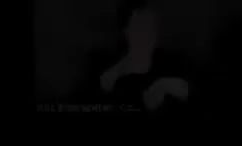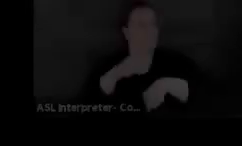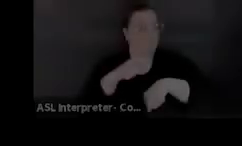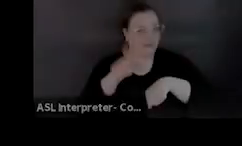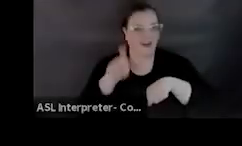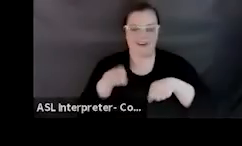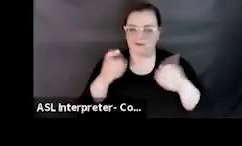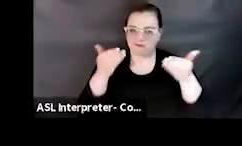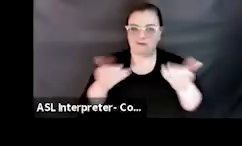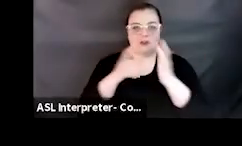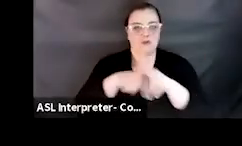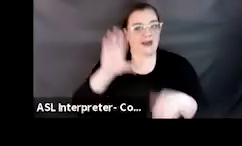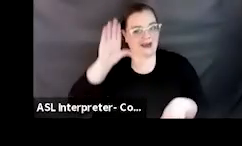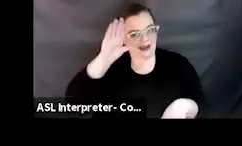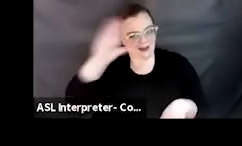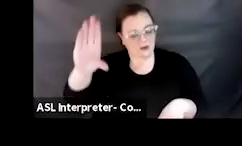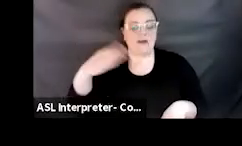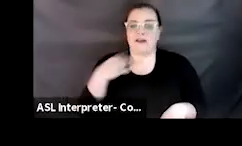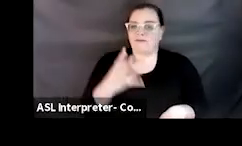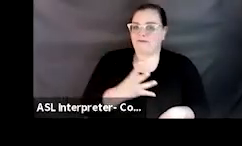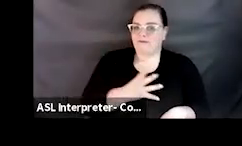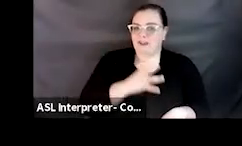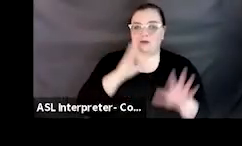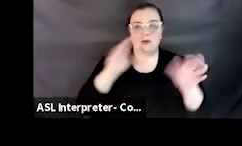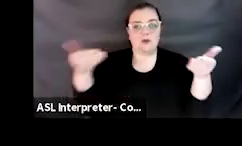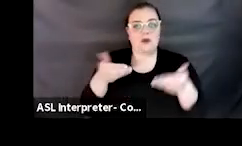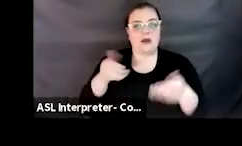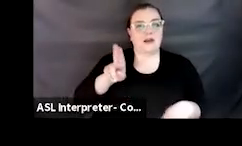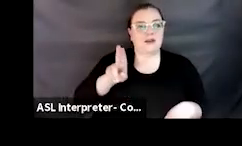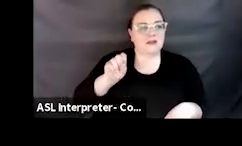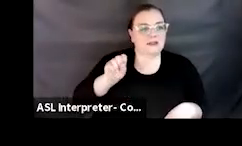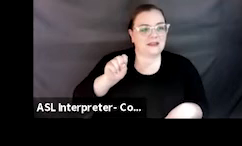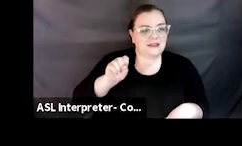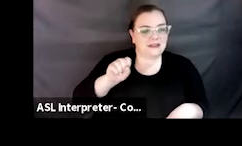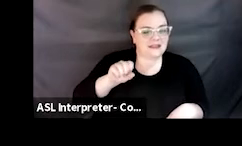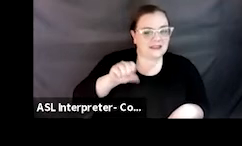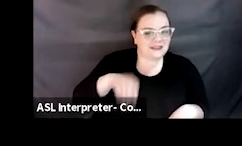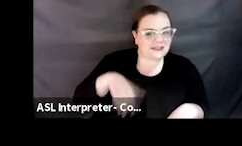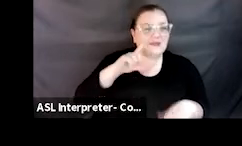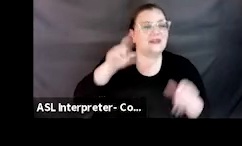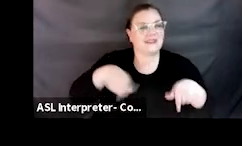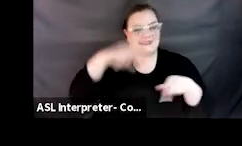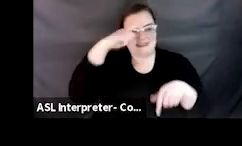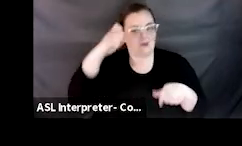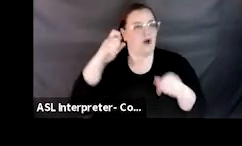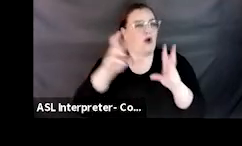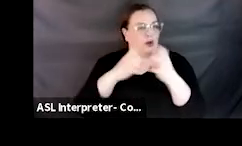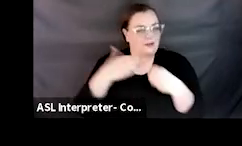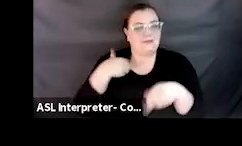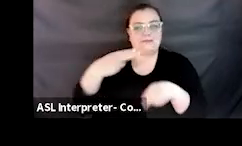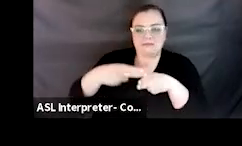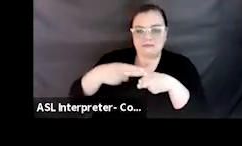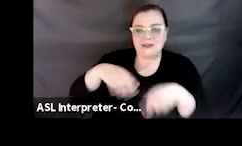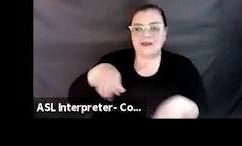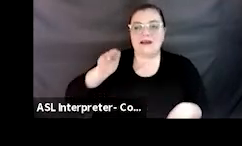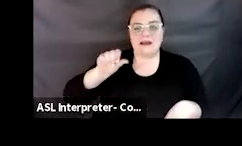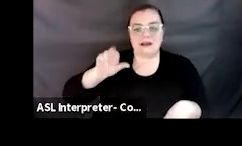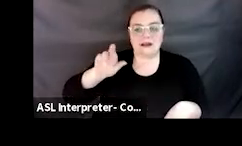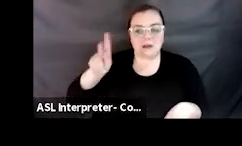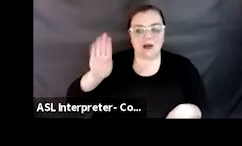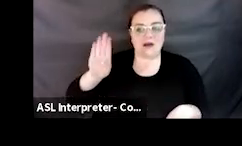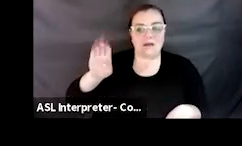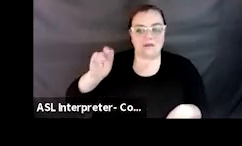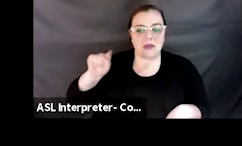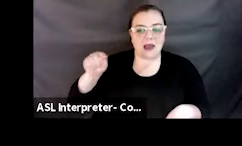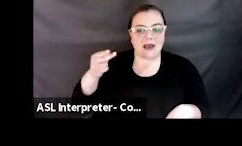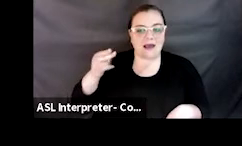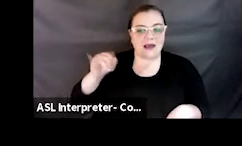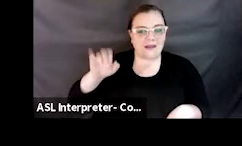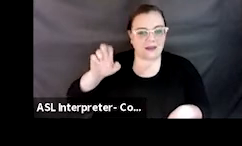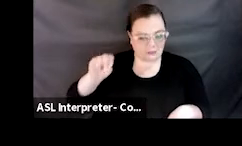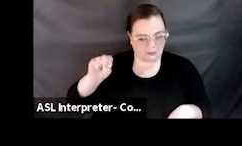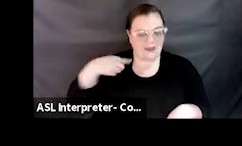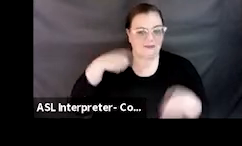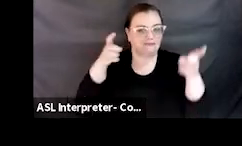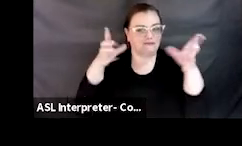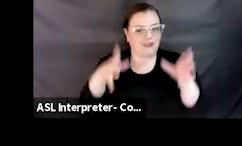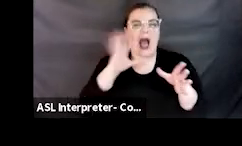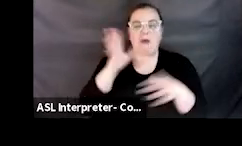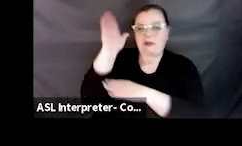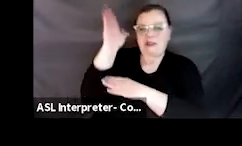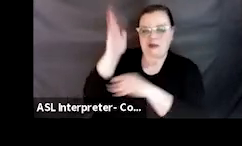Mark Benthien (ECA/SCEC): Welcome officially to the ECA southern California August 11 Summer Workshop, my name is Mark Benthien and executive director for Earthquake Country Alliance.